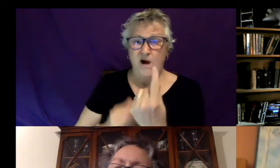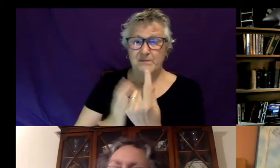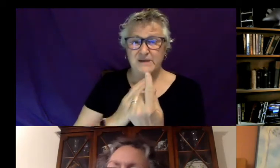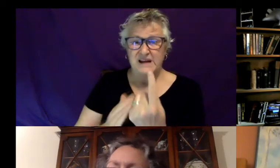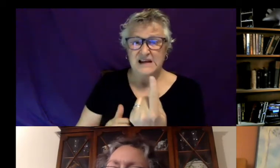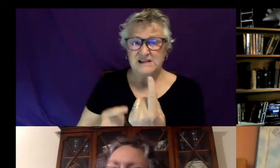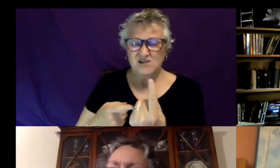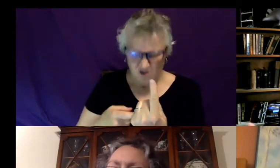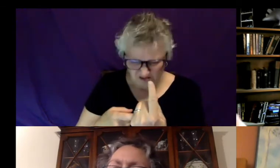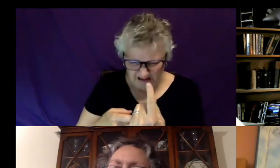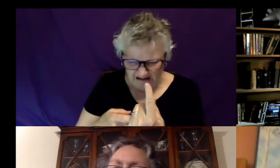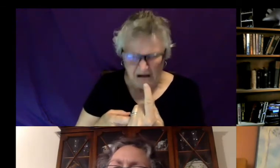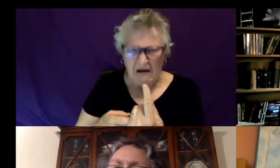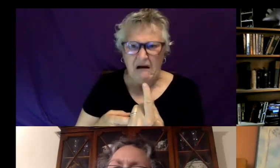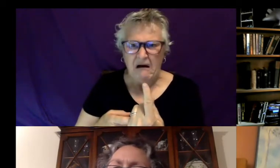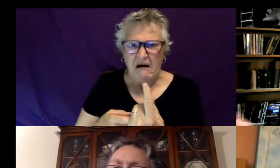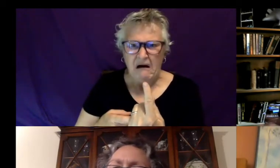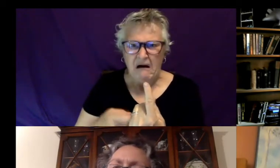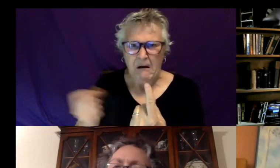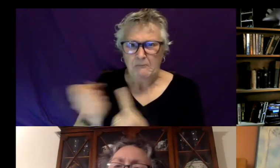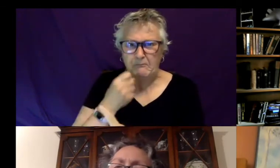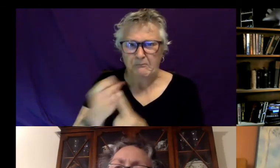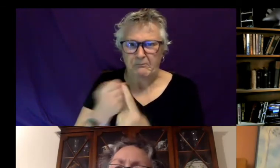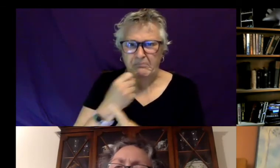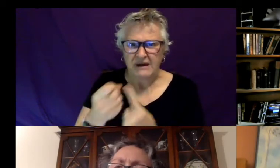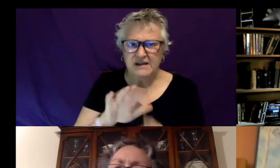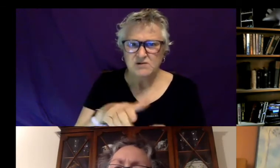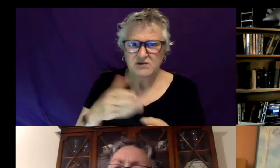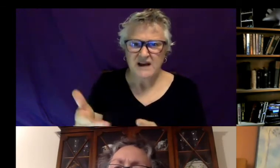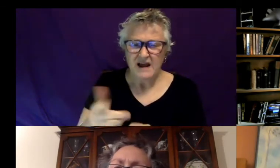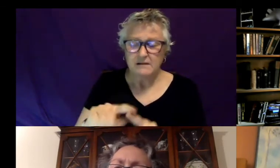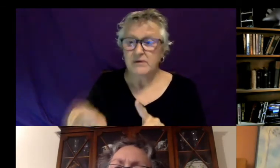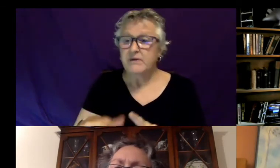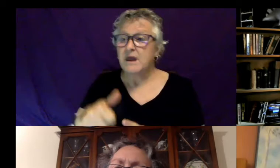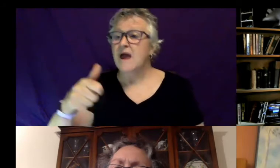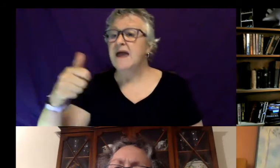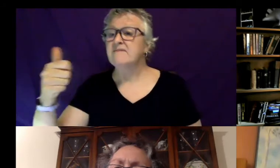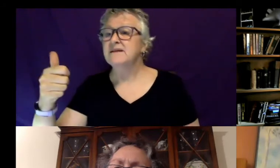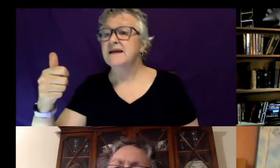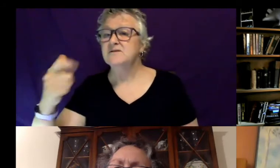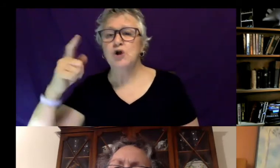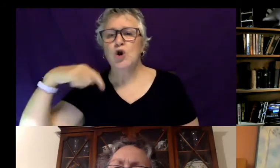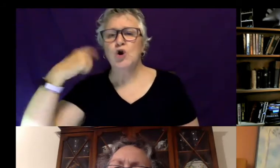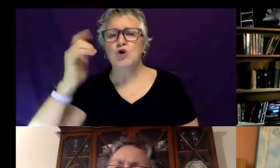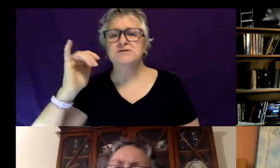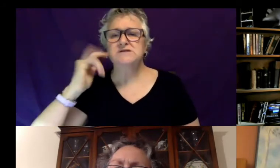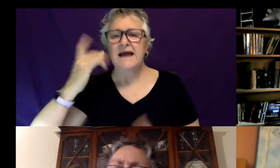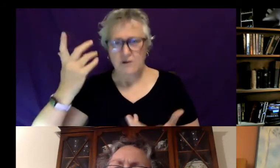everything else kind of looks found. So even though I could use a forge,